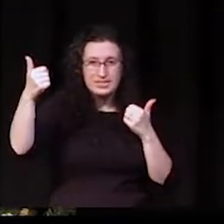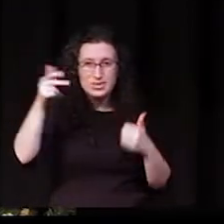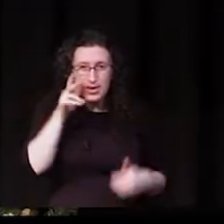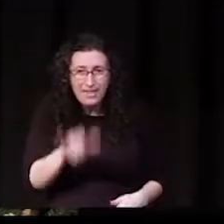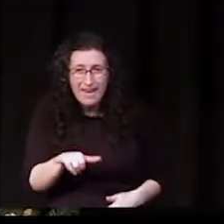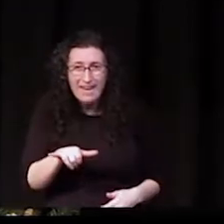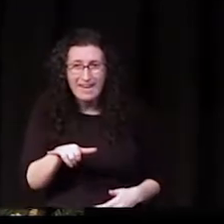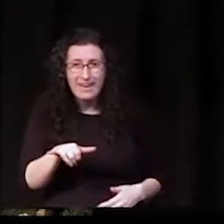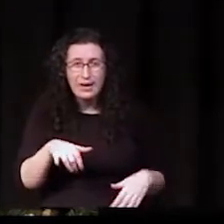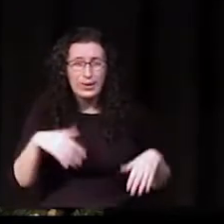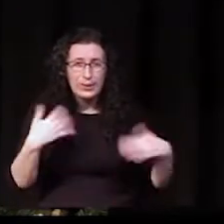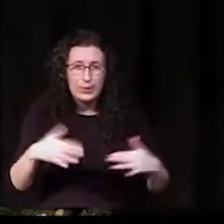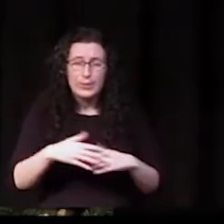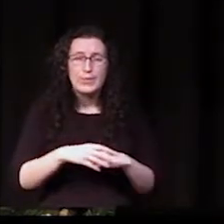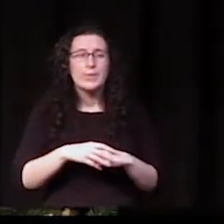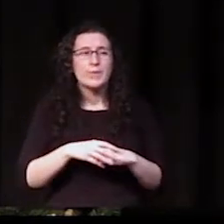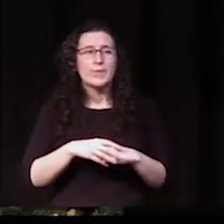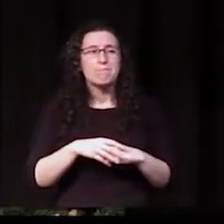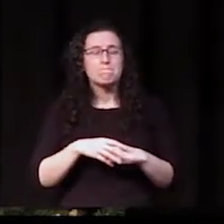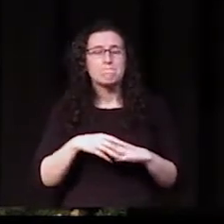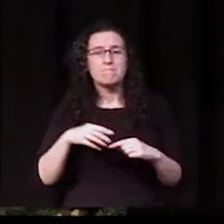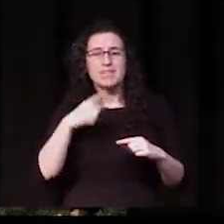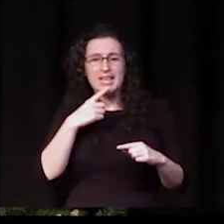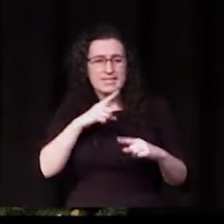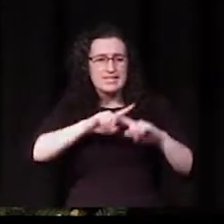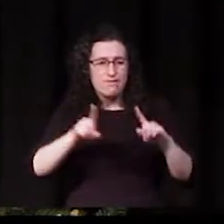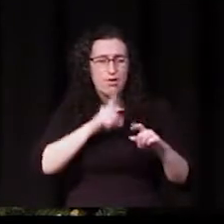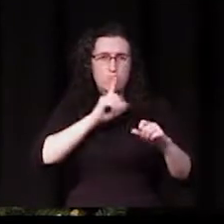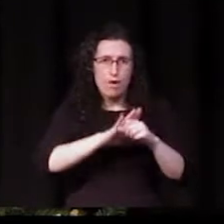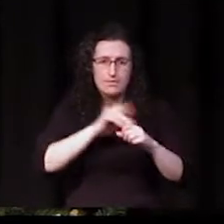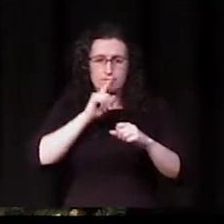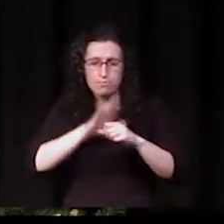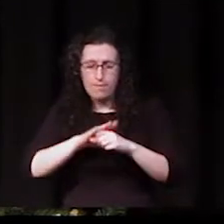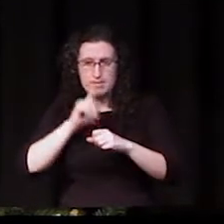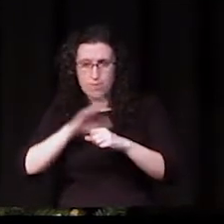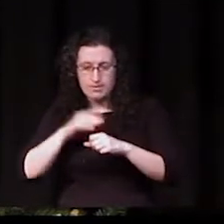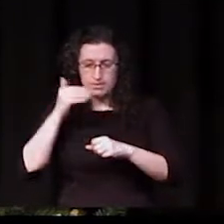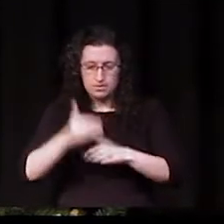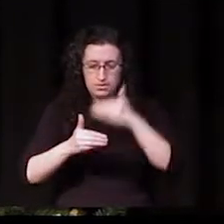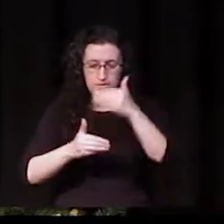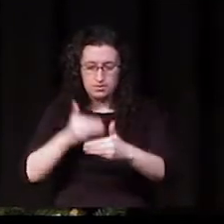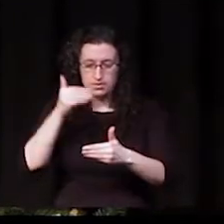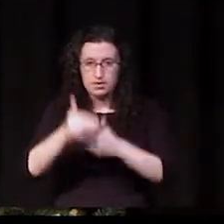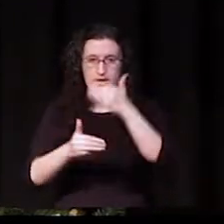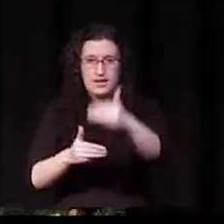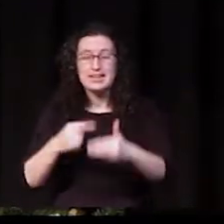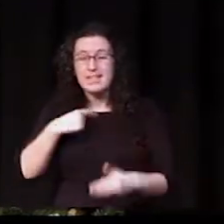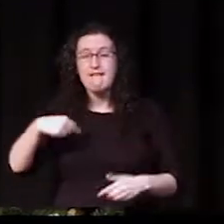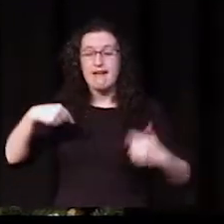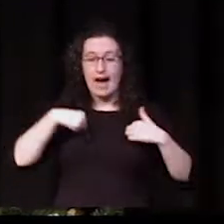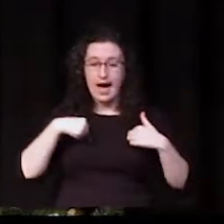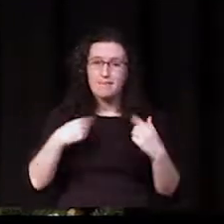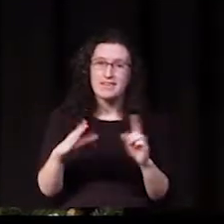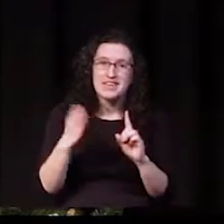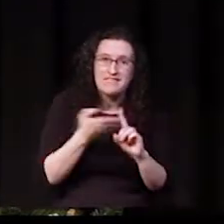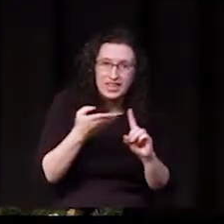There's this climax, there's promise after promise, after promise, and it comes to this climax of I am convinced, and what is he convinced of?